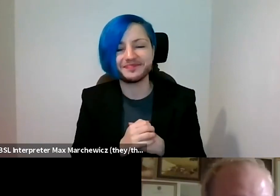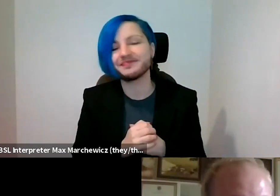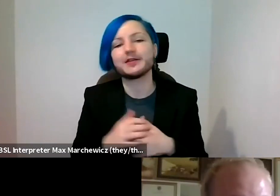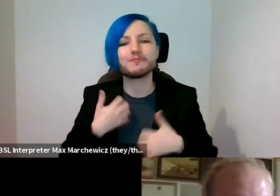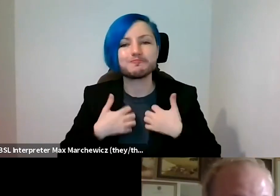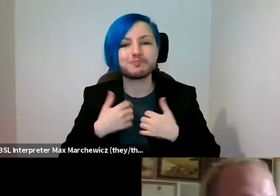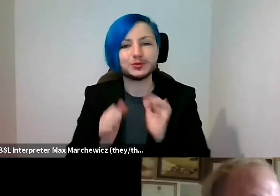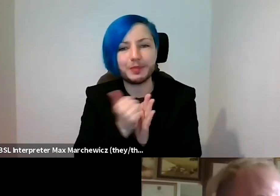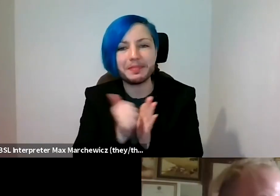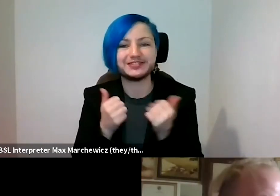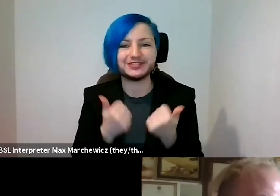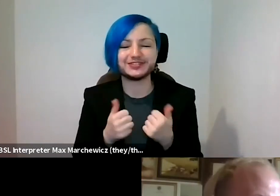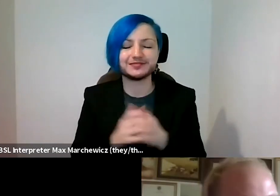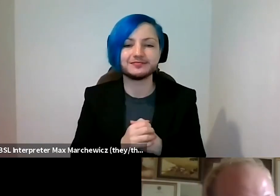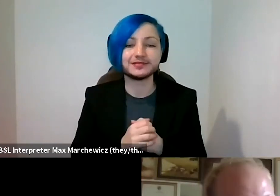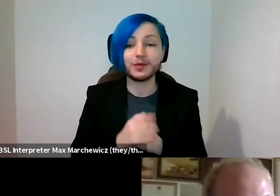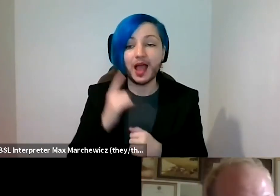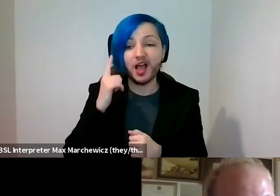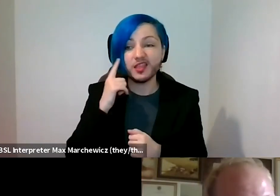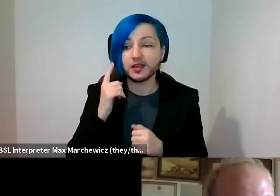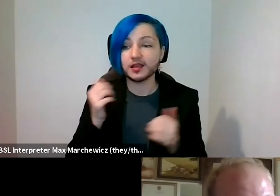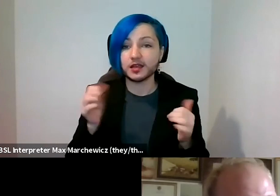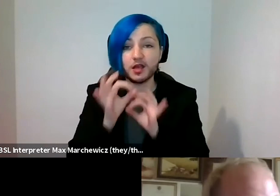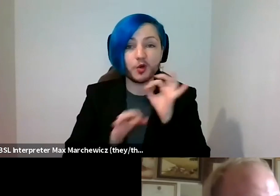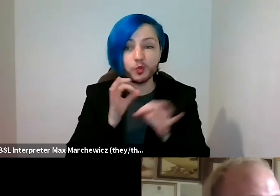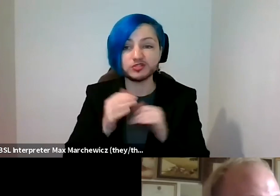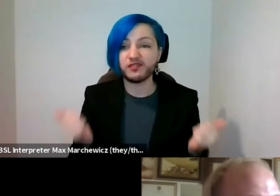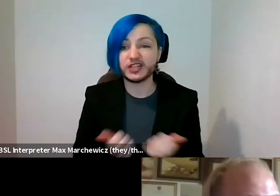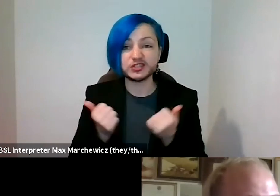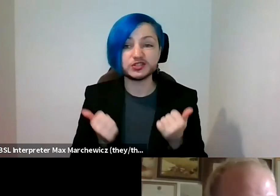So I think that's all the questions that we have today.